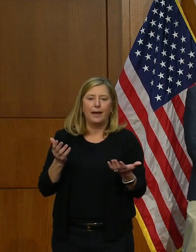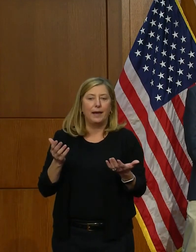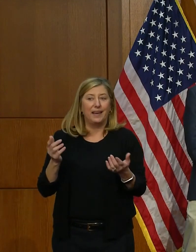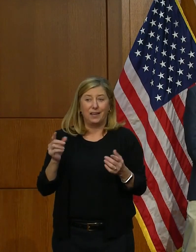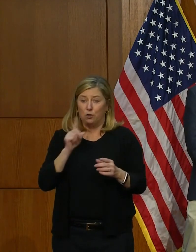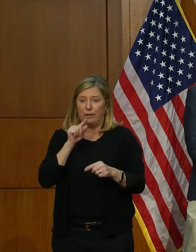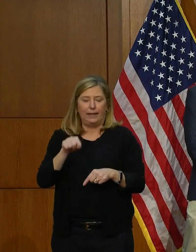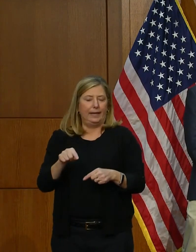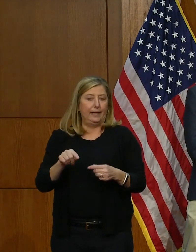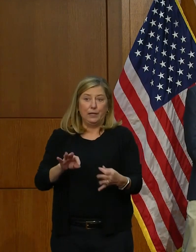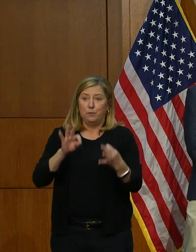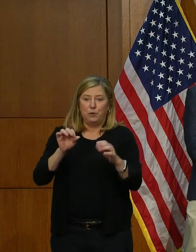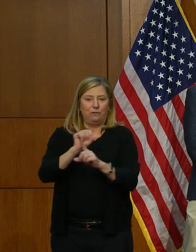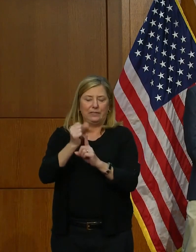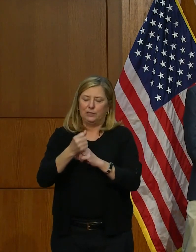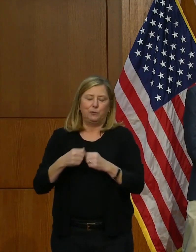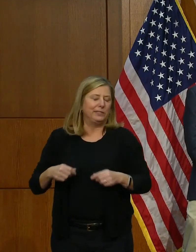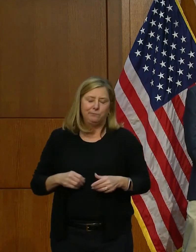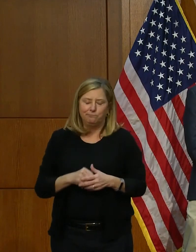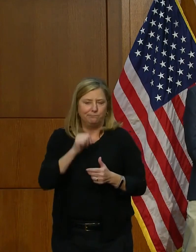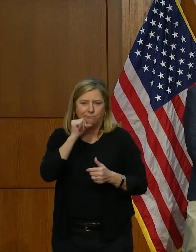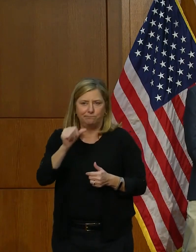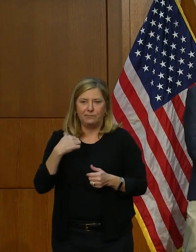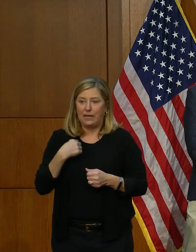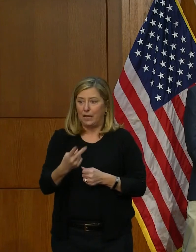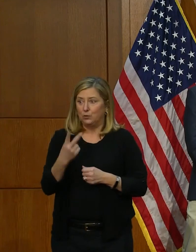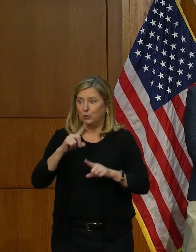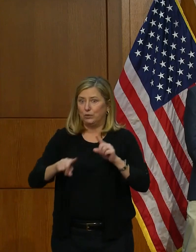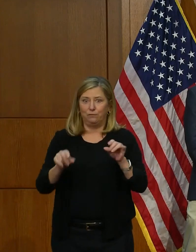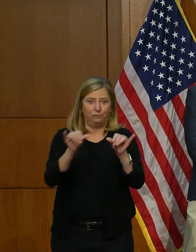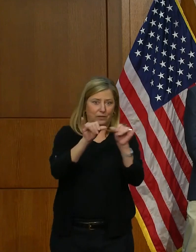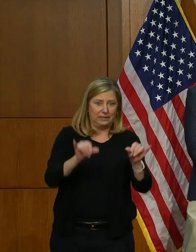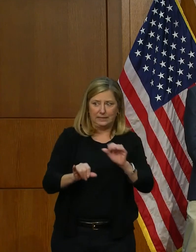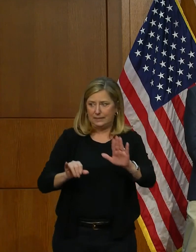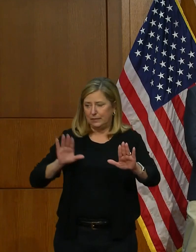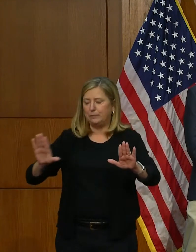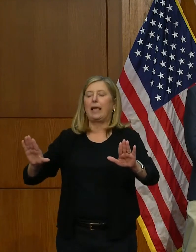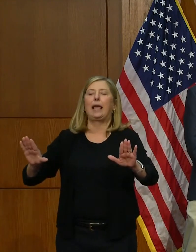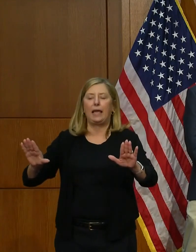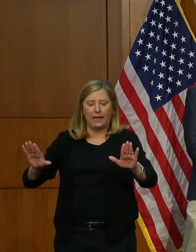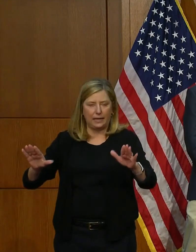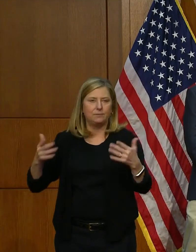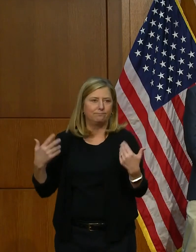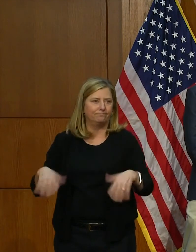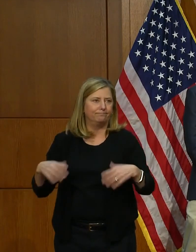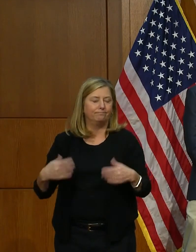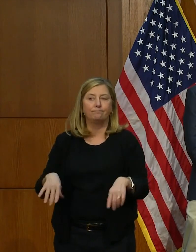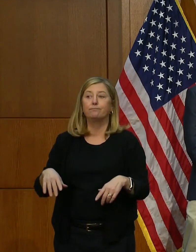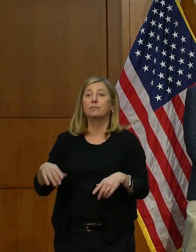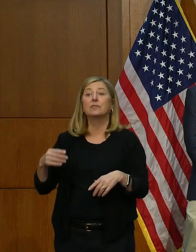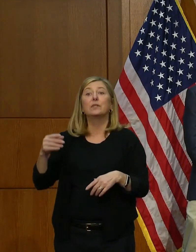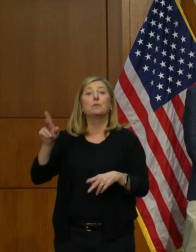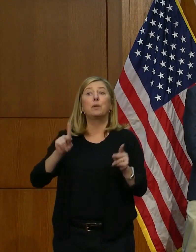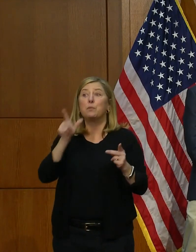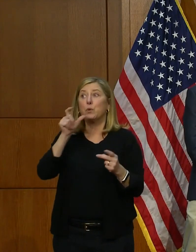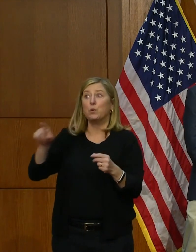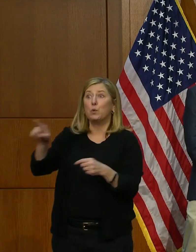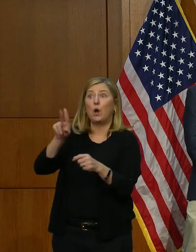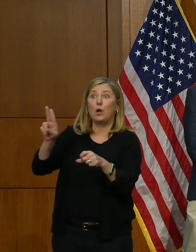WEEK, BUT BUT CLEARLY IT IS. IT HAS NOT BEEN AN IDEAL SITUATION WITH THESE TWO REGISTRATION